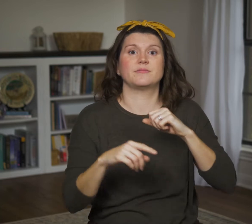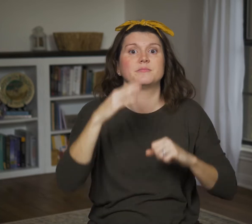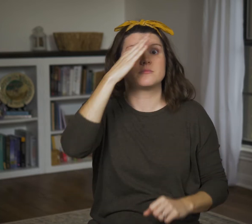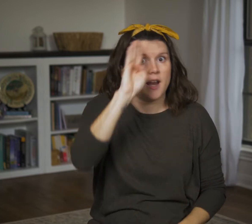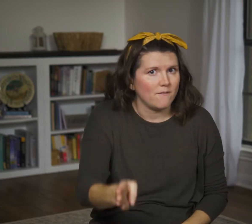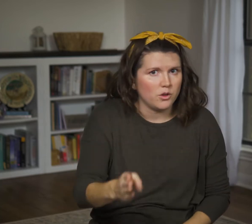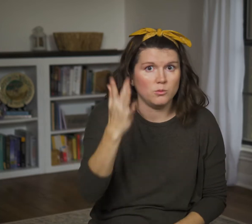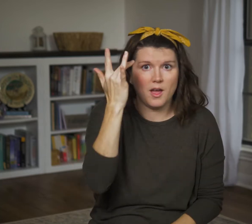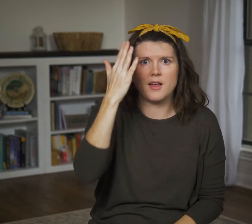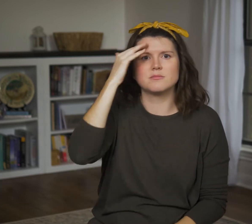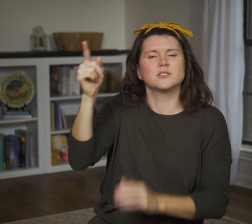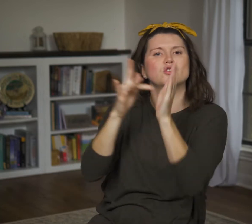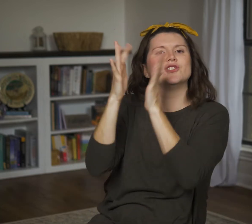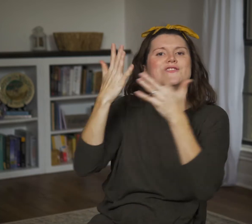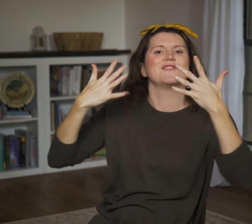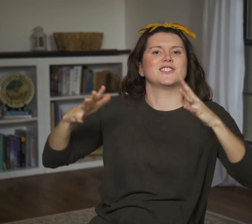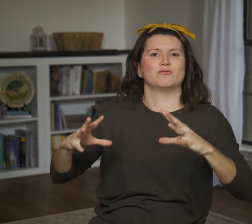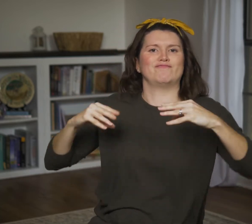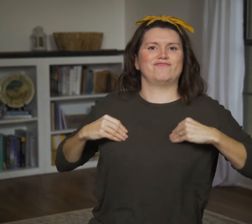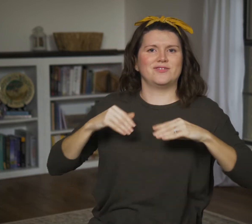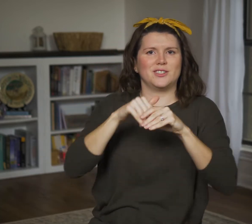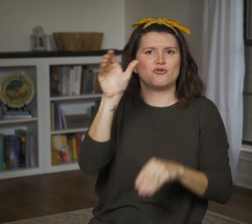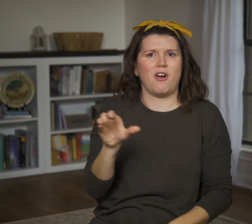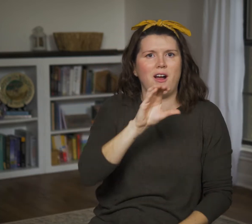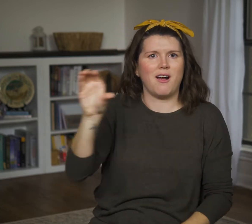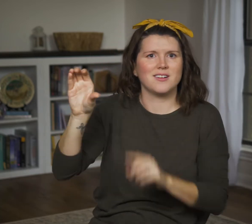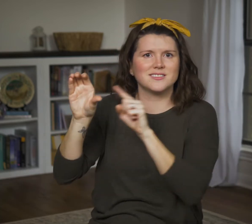Never. Jesus absorbed it all on the cross!